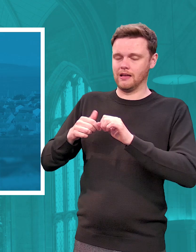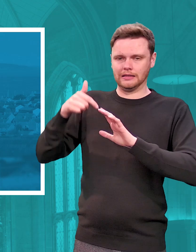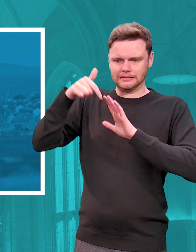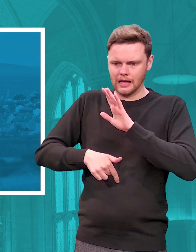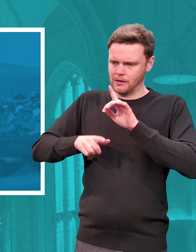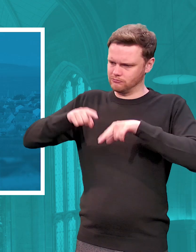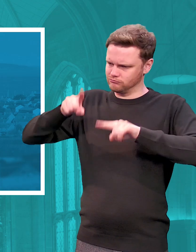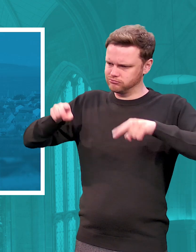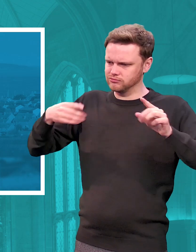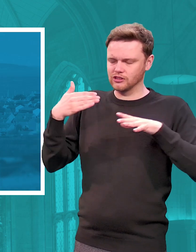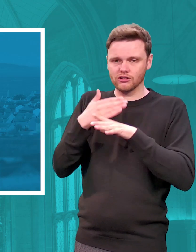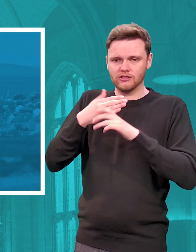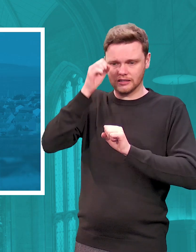are just the latest examples.